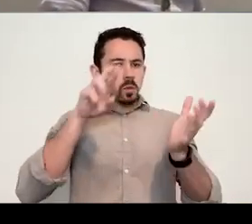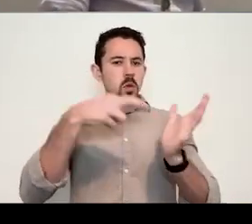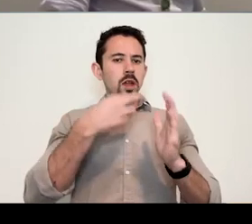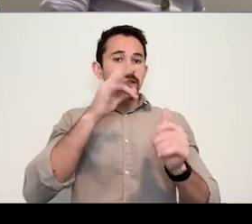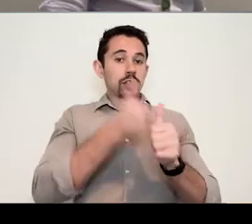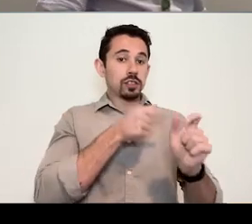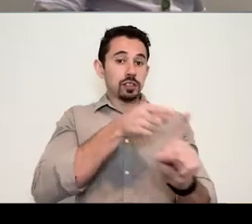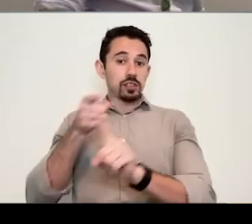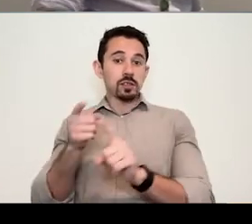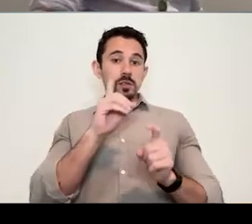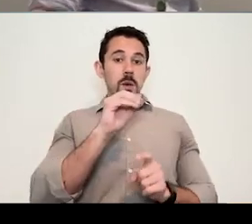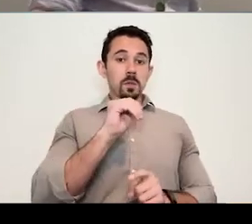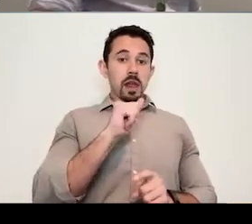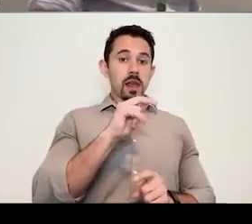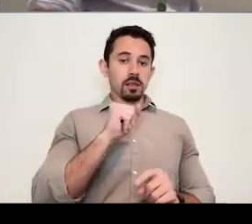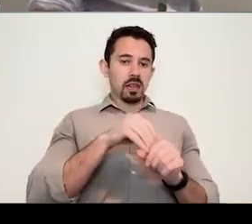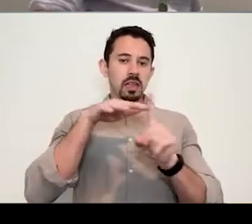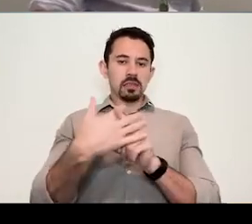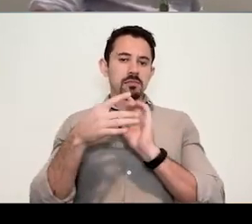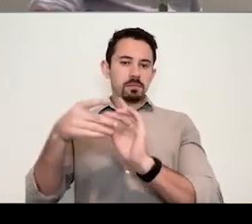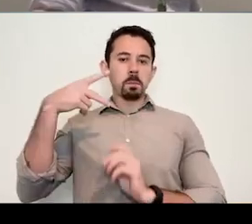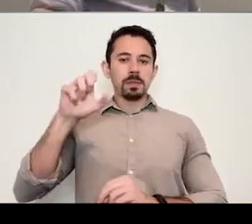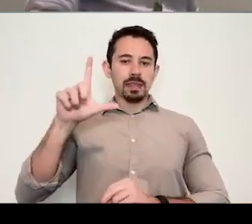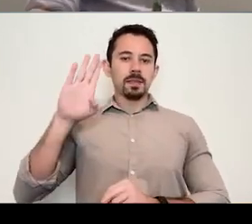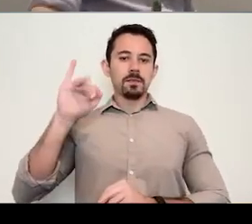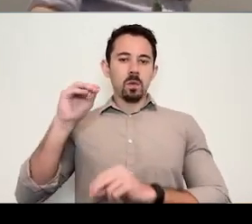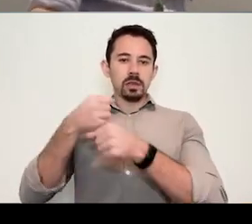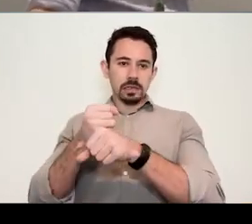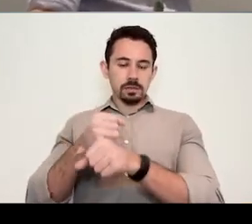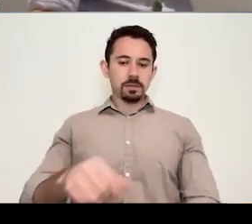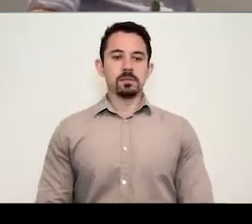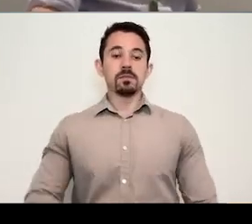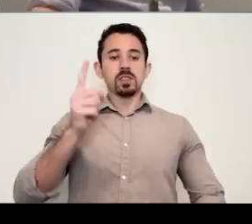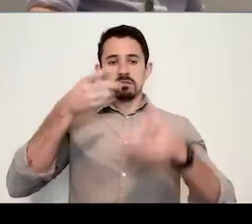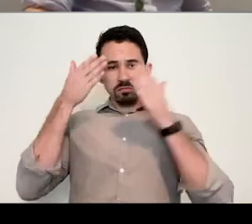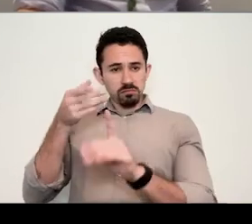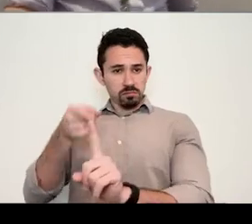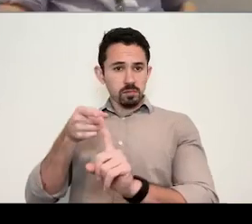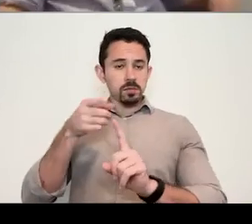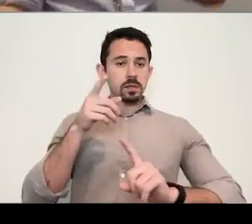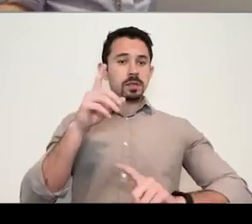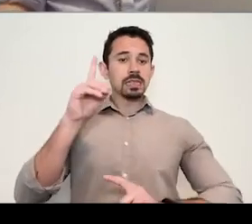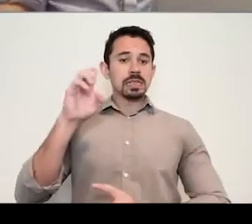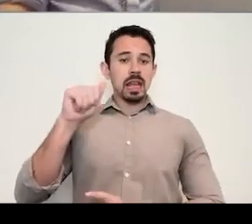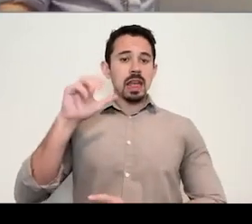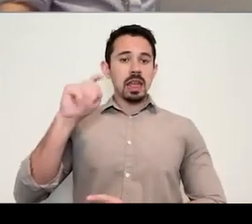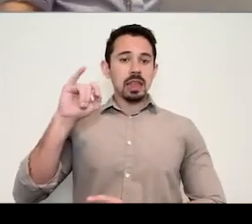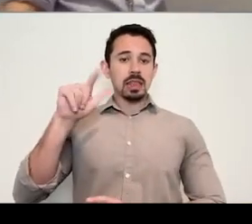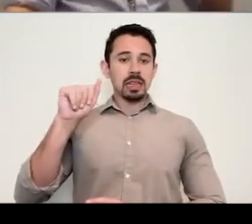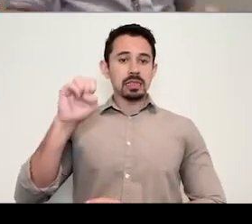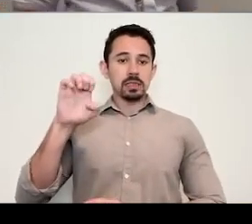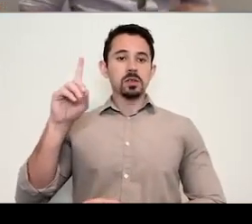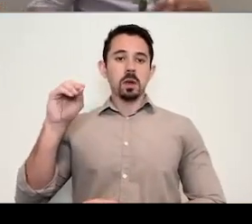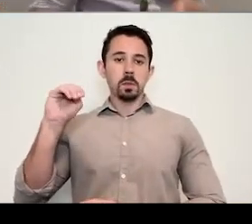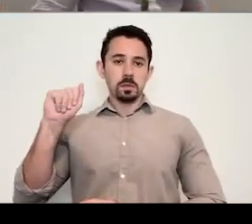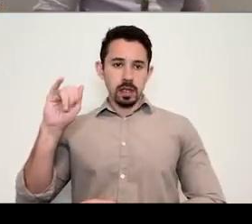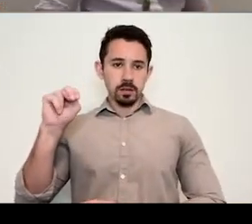Pel biosynthesis. So focusing firstly on the deacetylase domain, it's clear that